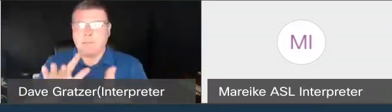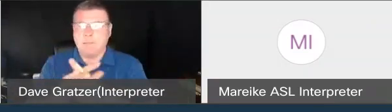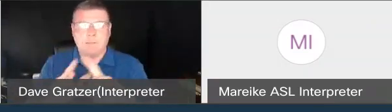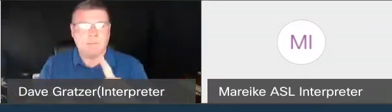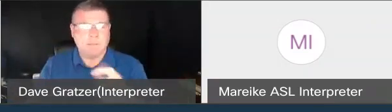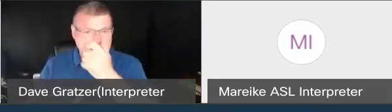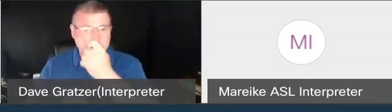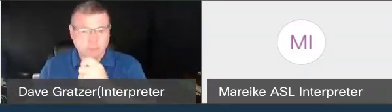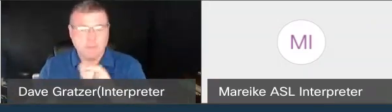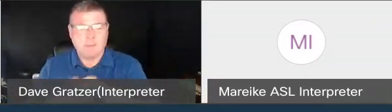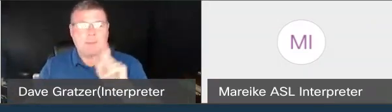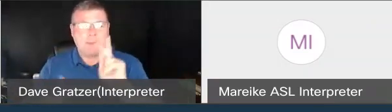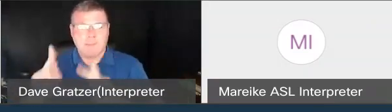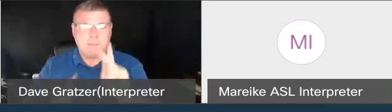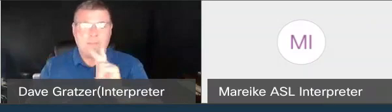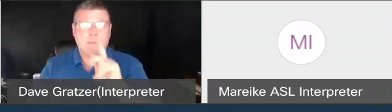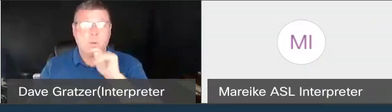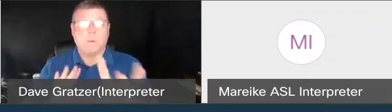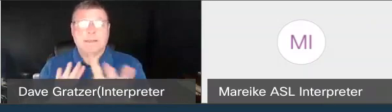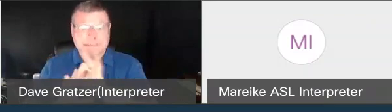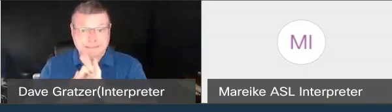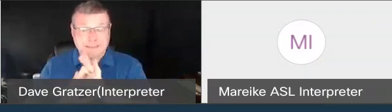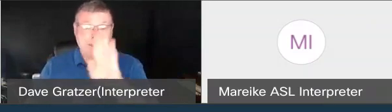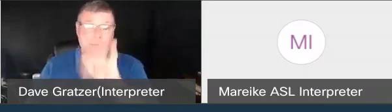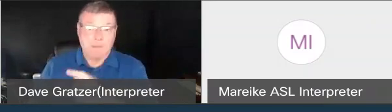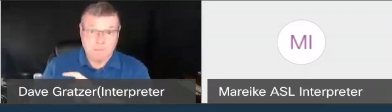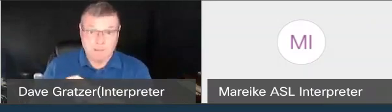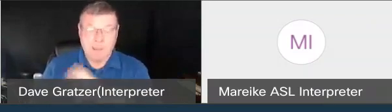that these people be-- that are selected by our law enforcement and our medical staff